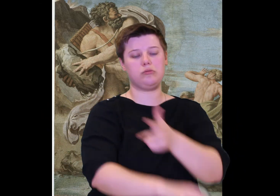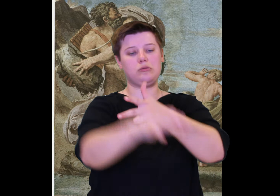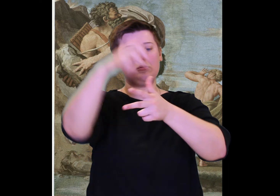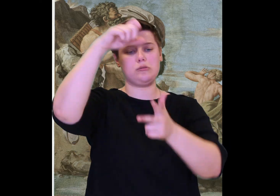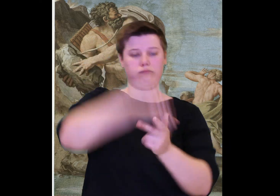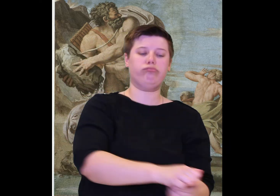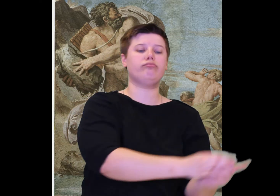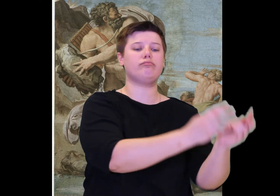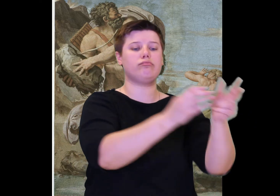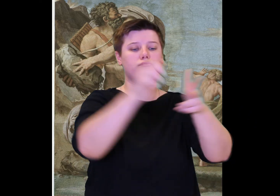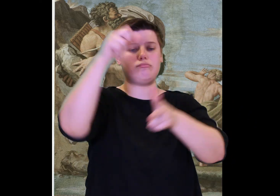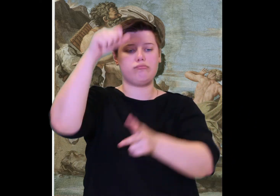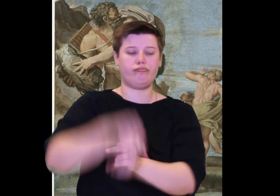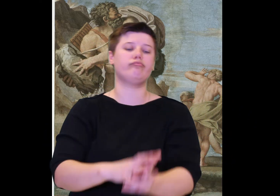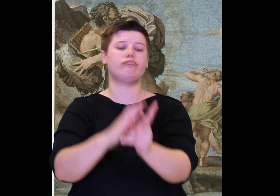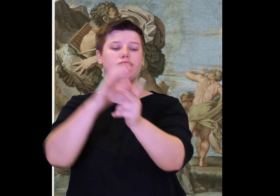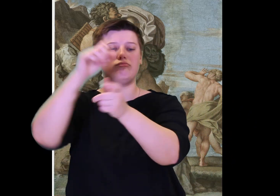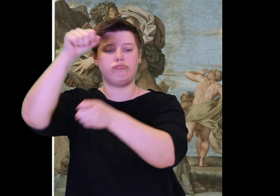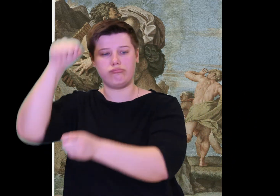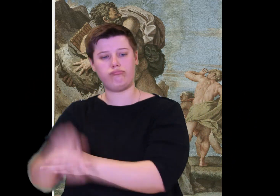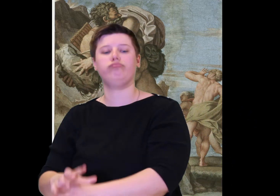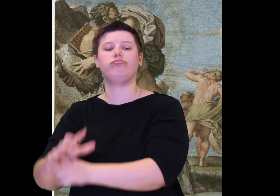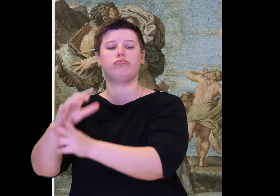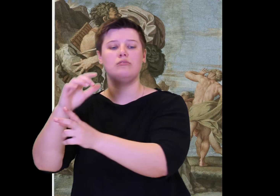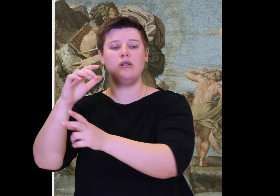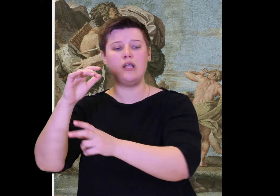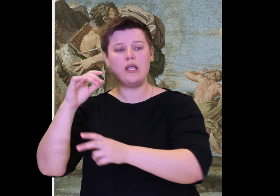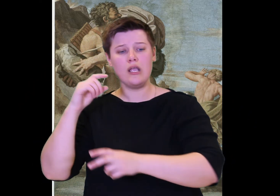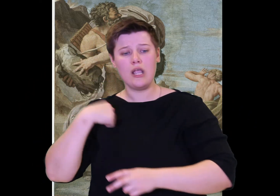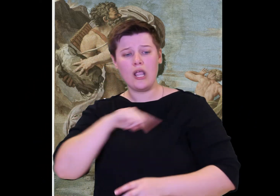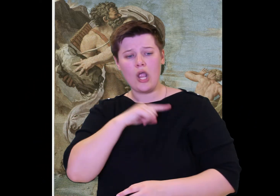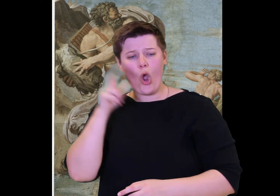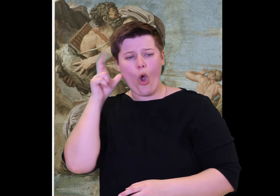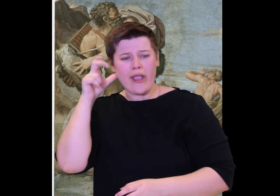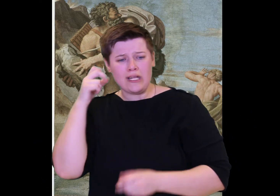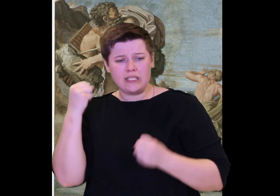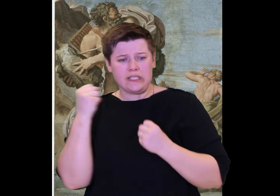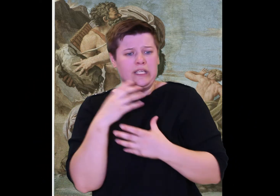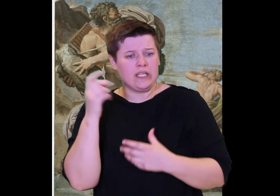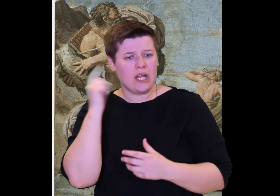Hearing, the mighty Laestrygonians thronged from all sides, not human-like,